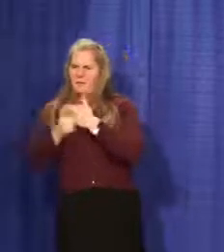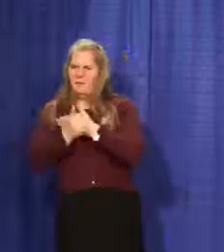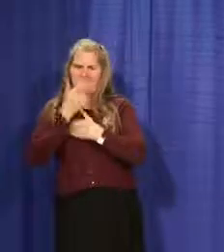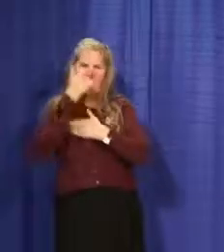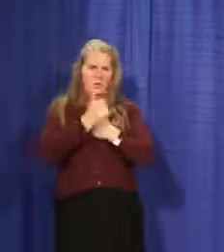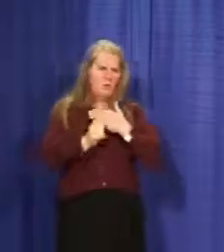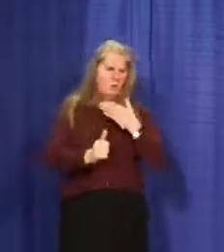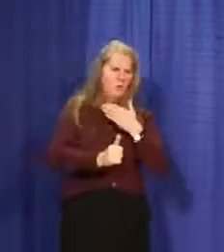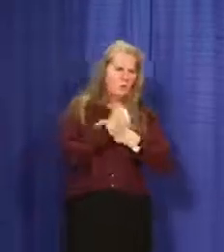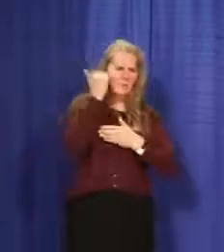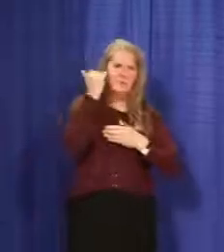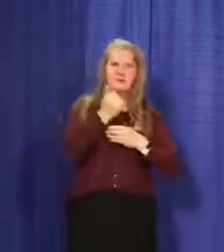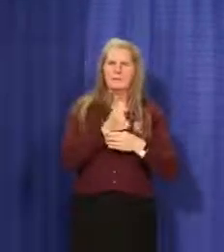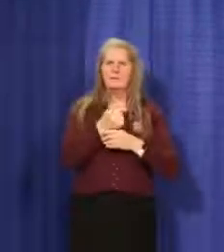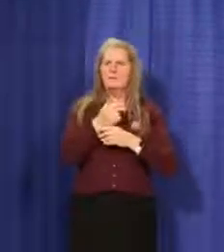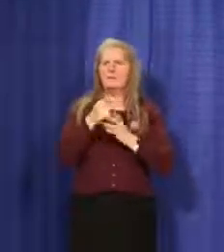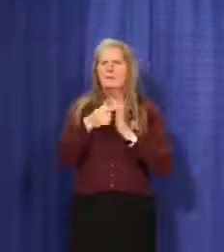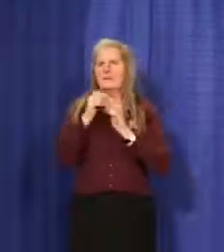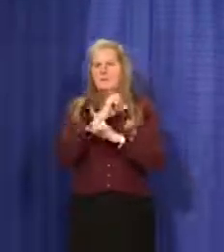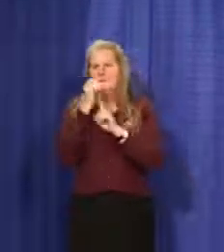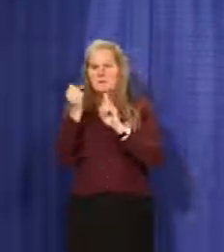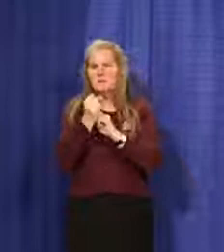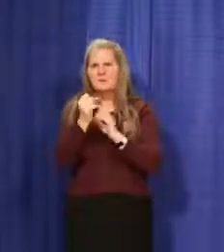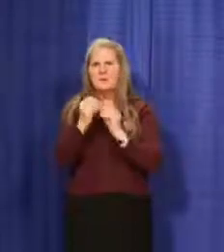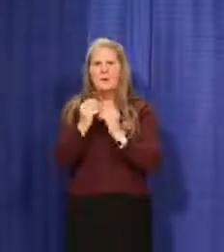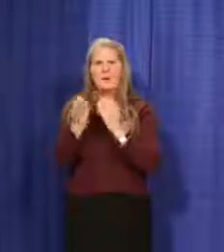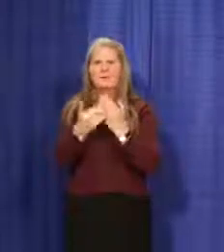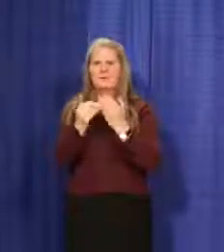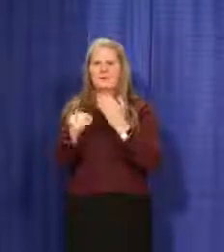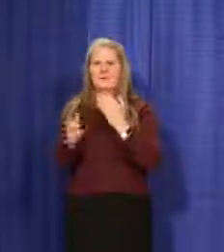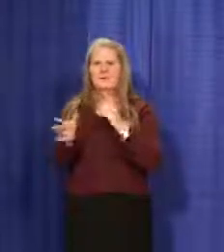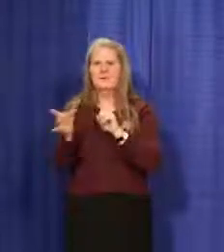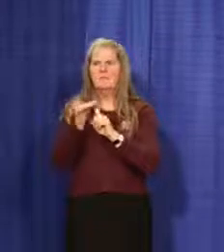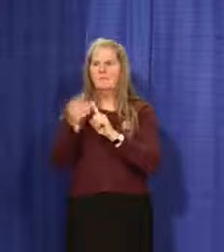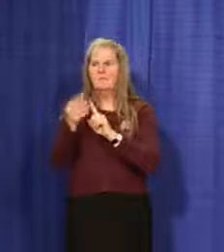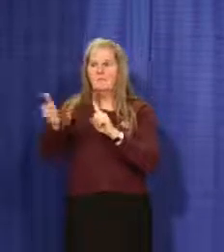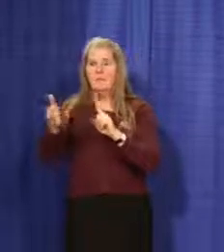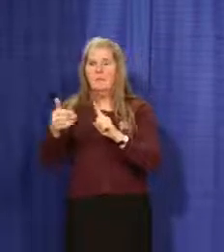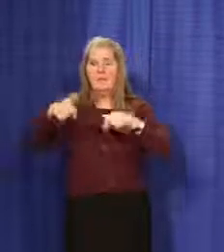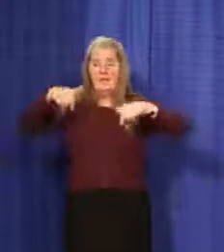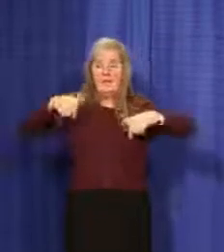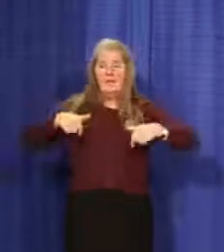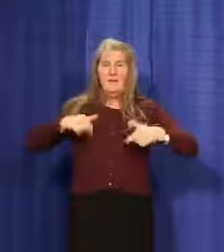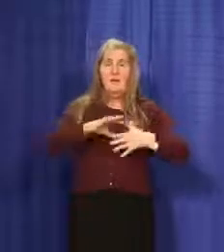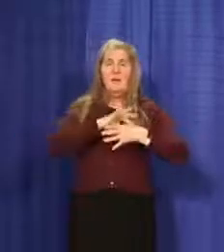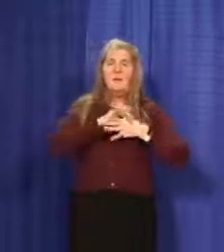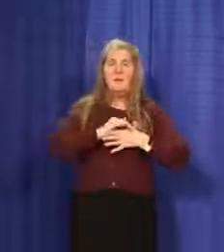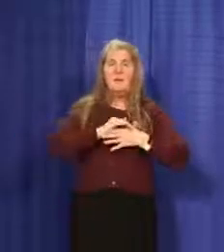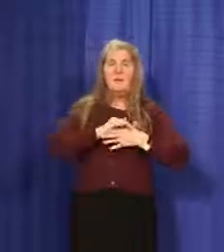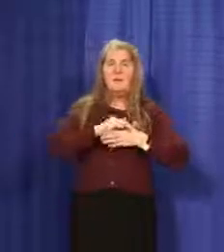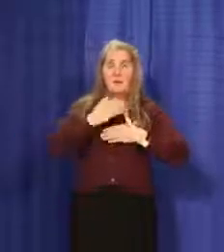provinces such as settings where outbreaks can occur much more easily. We don't have meatpacking plants